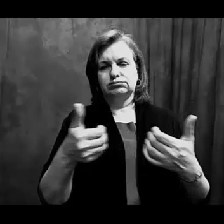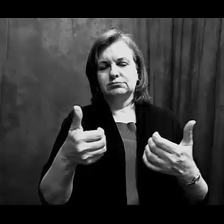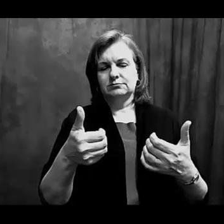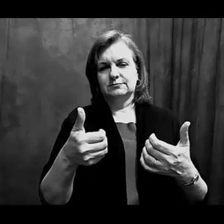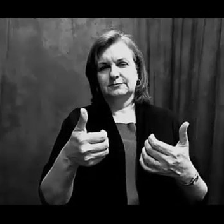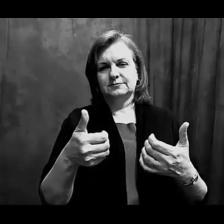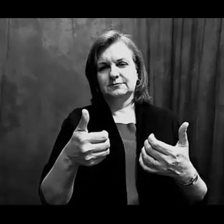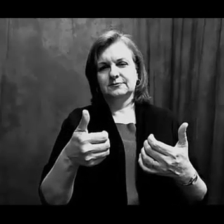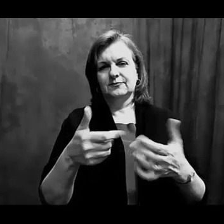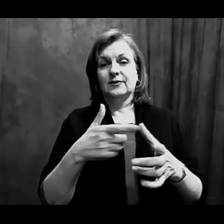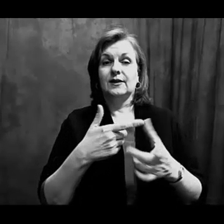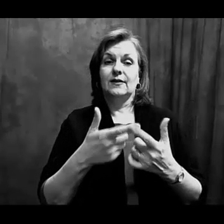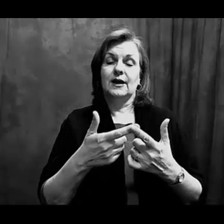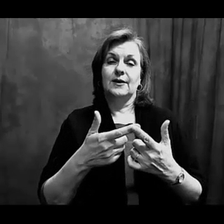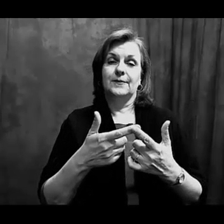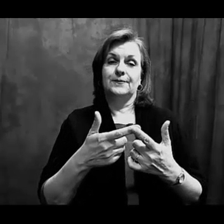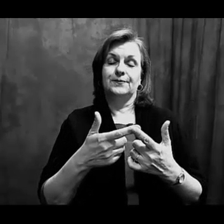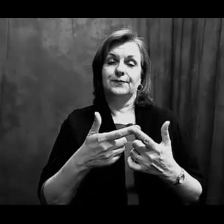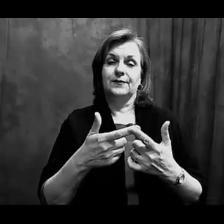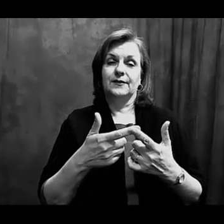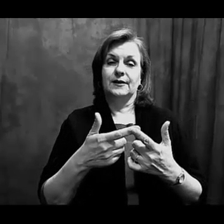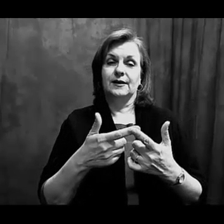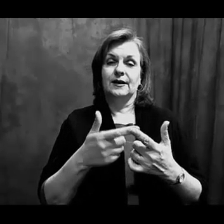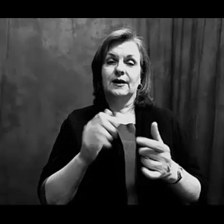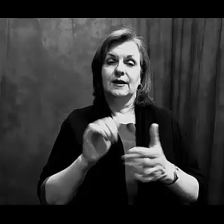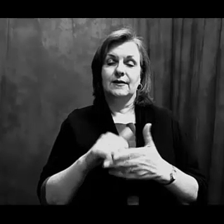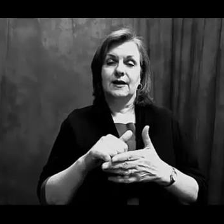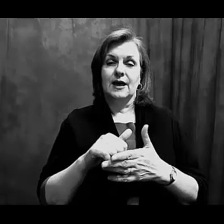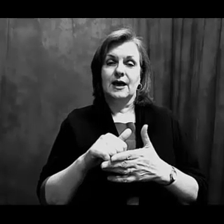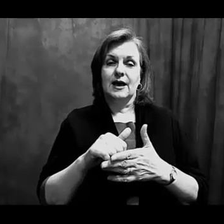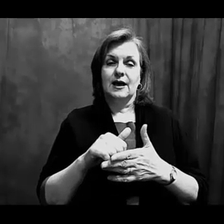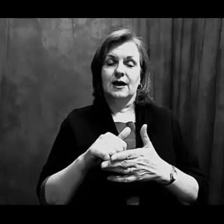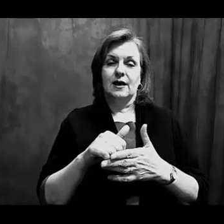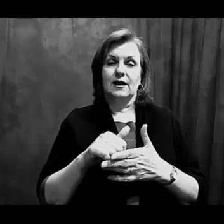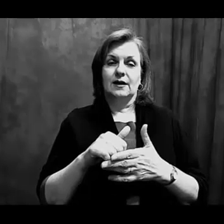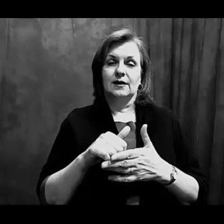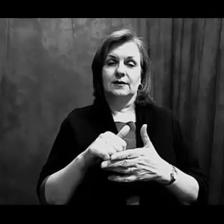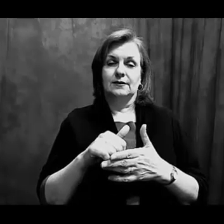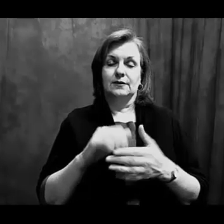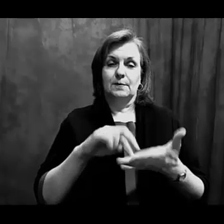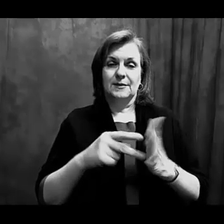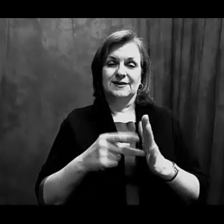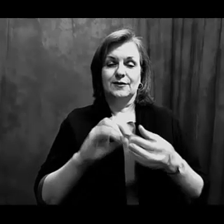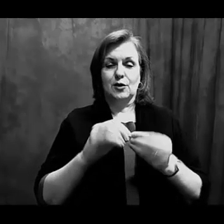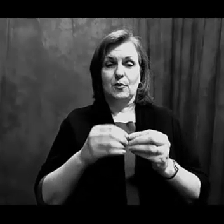and this is actually going to half the number of chromosomes